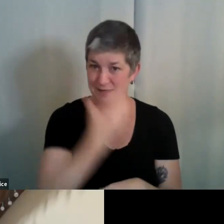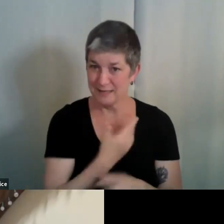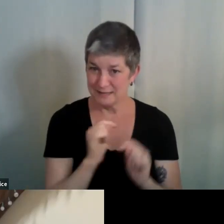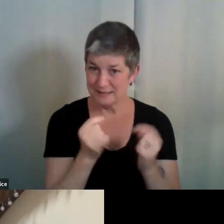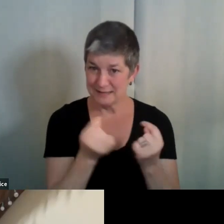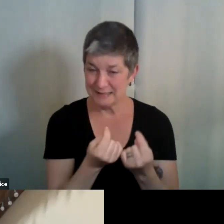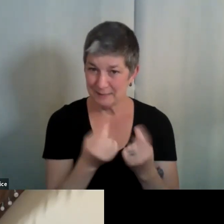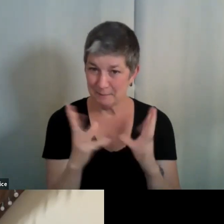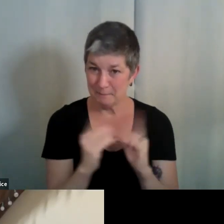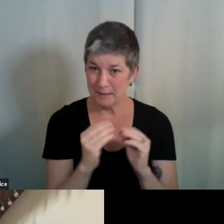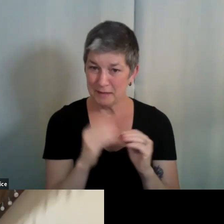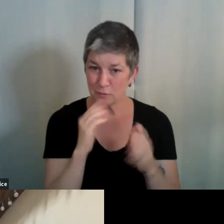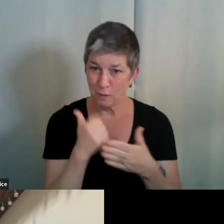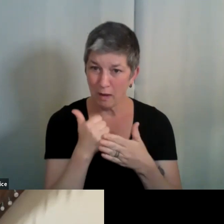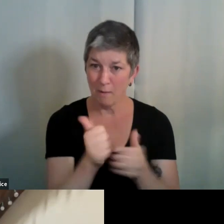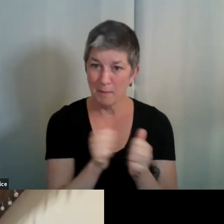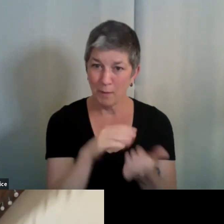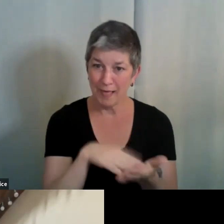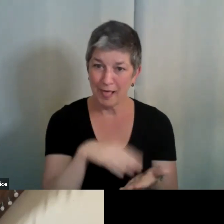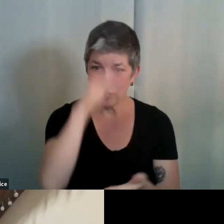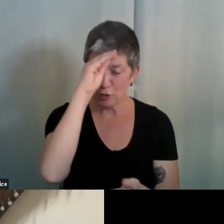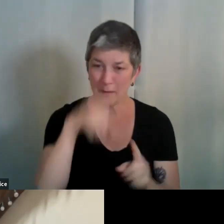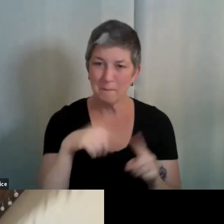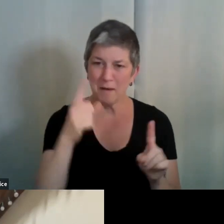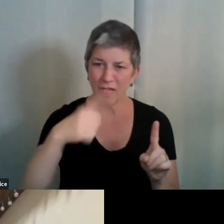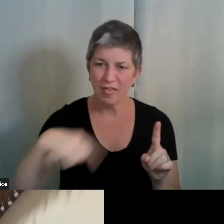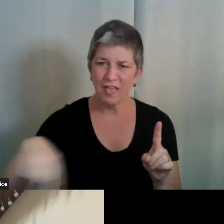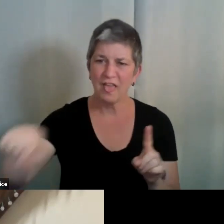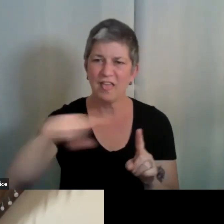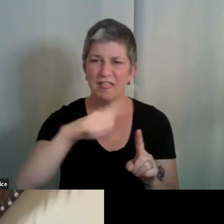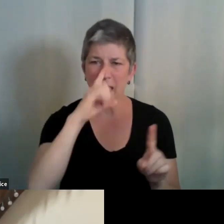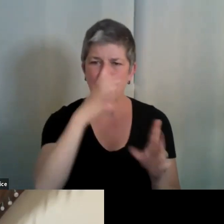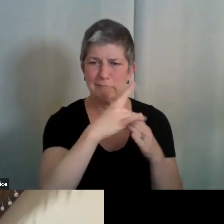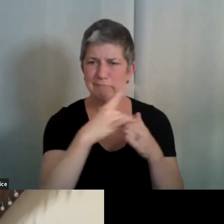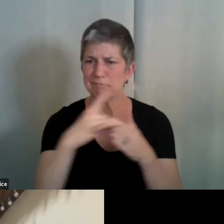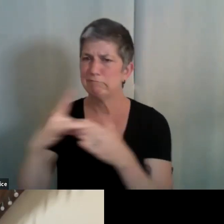learning But they are they steered me away from at, they do